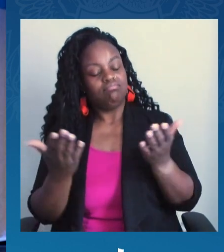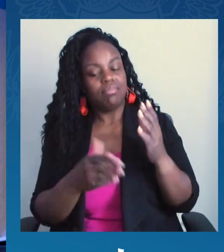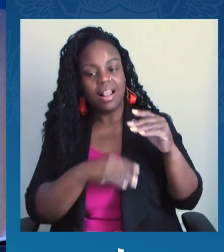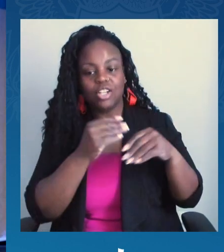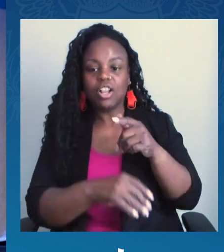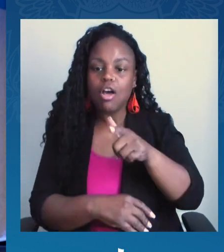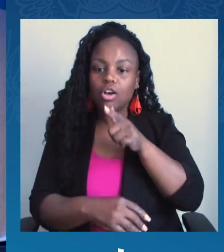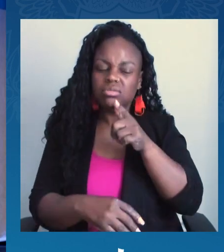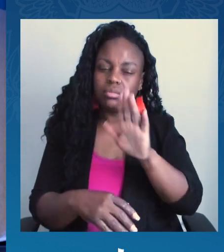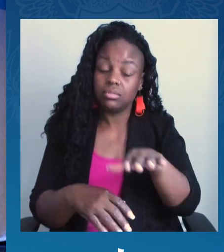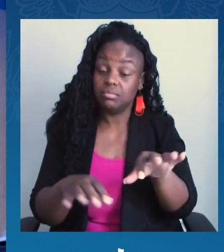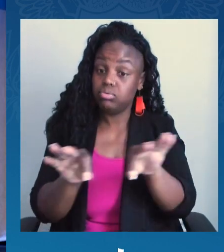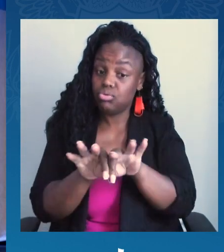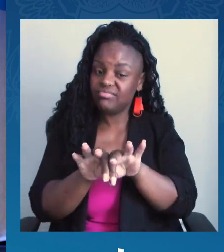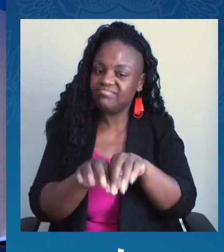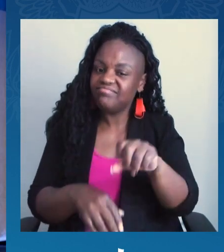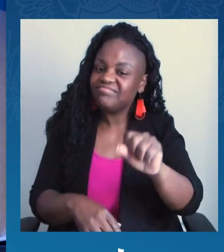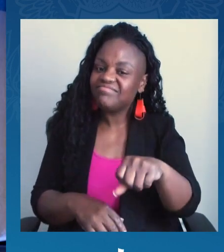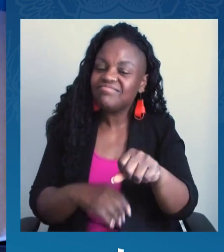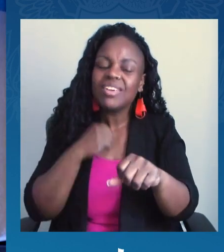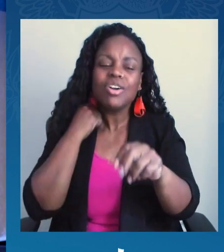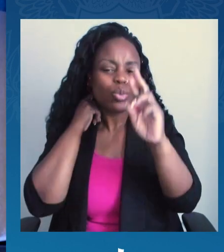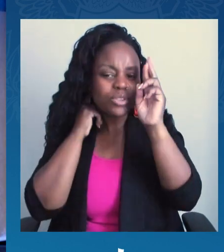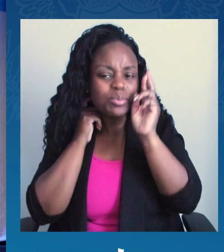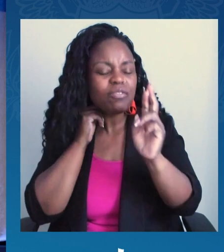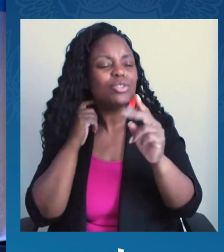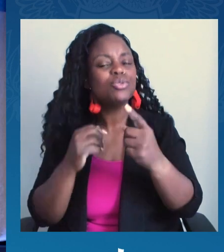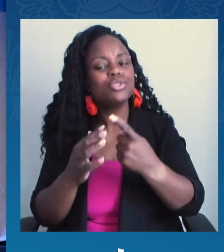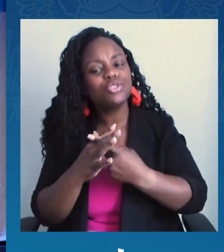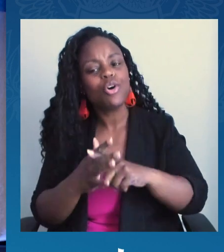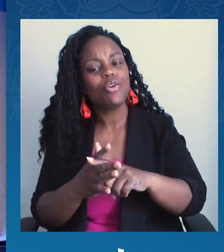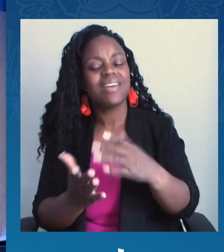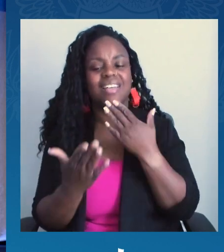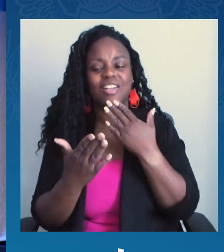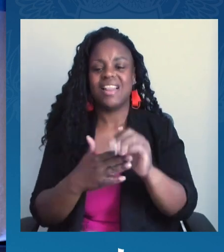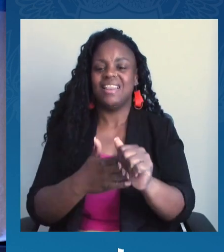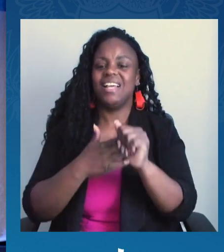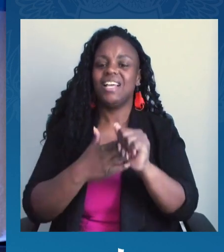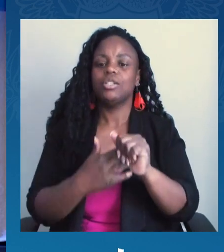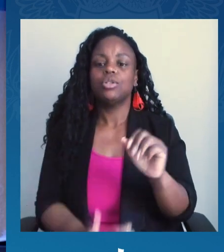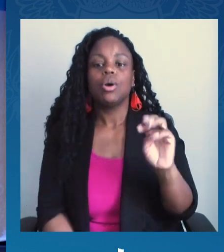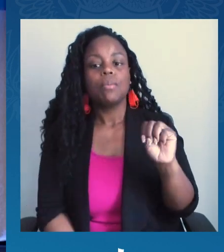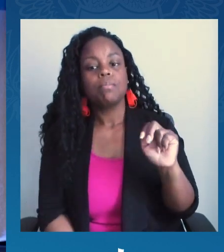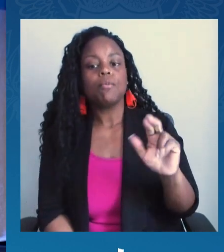Let me start by thanking our leader, Marc Morial. I'll give it up for Mr. President.